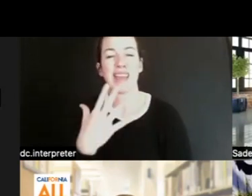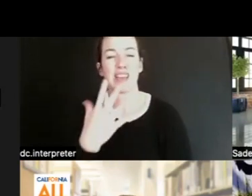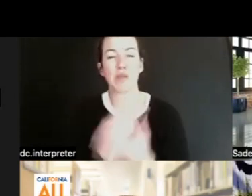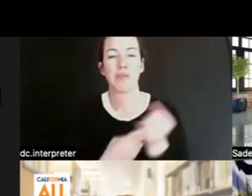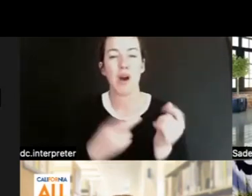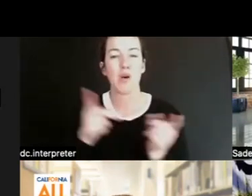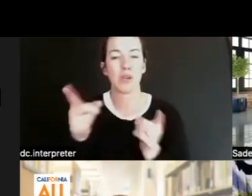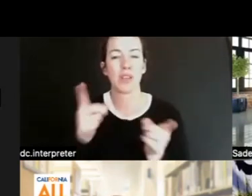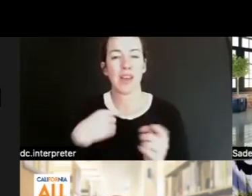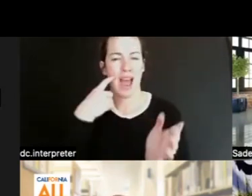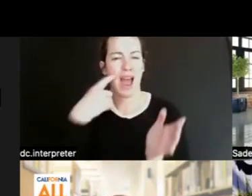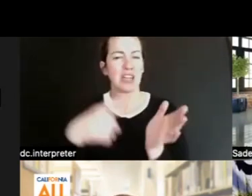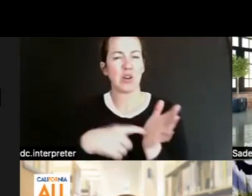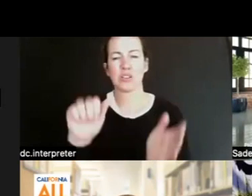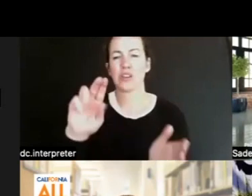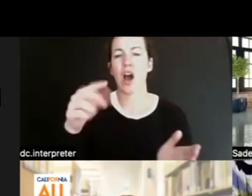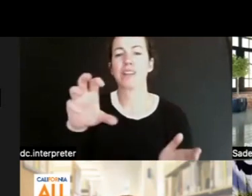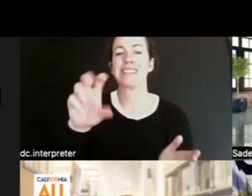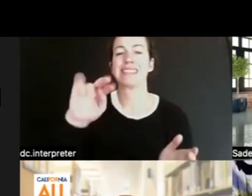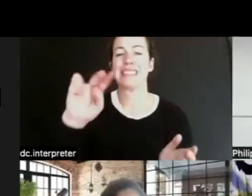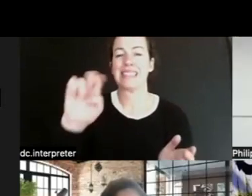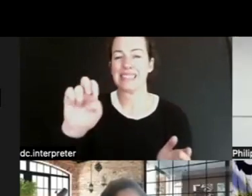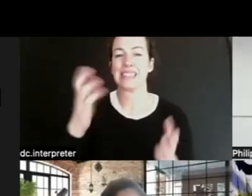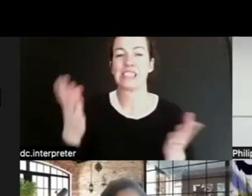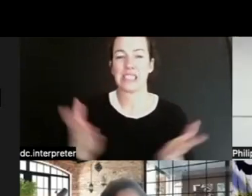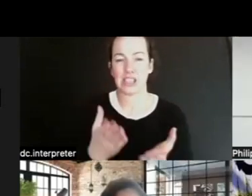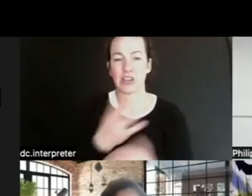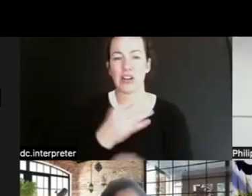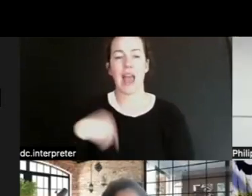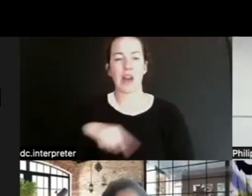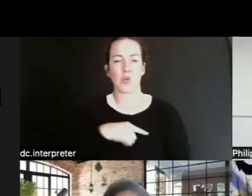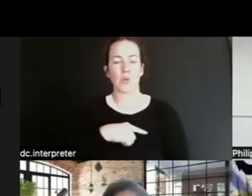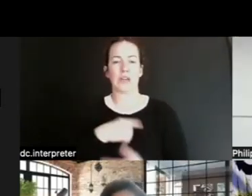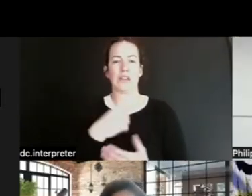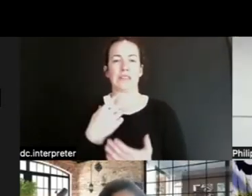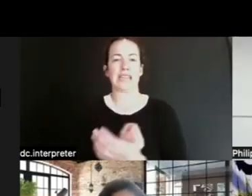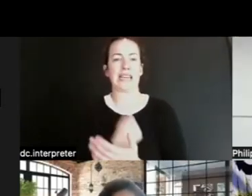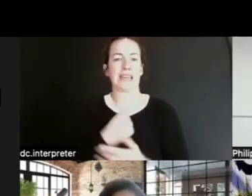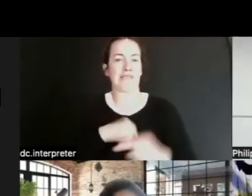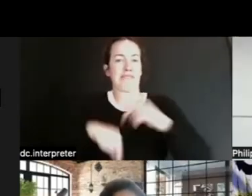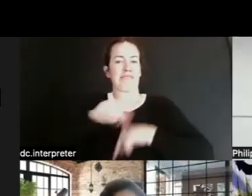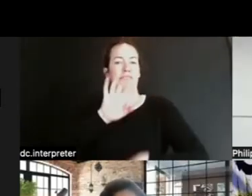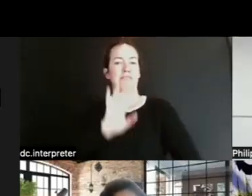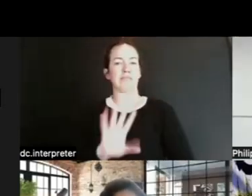I I do see that Augustine is here and we're taking a little bit of a step back and and looking again